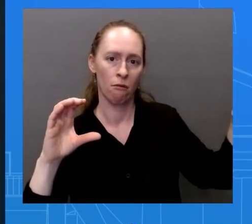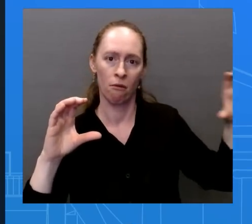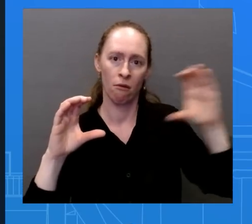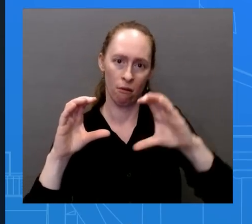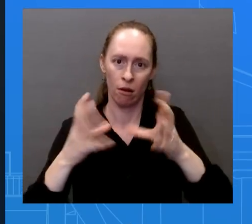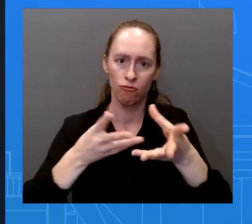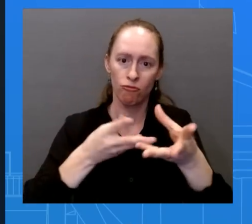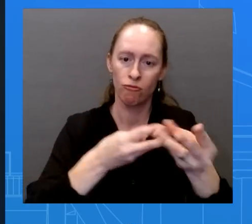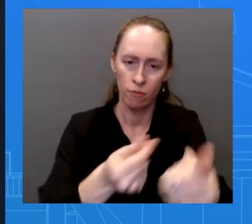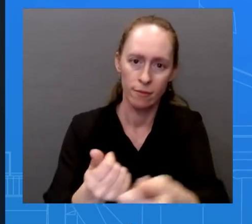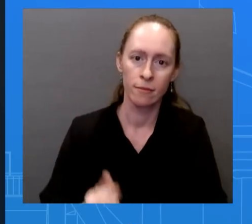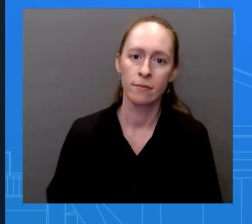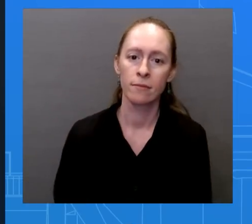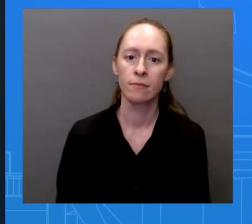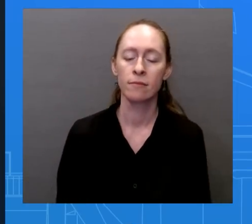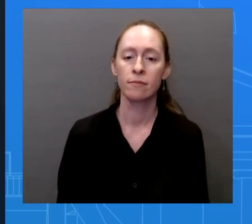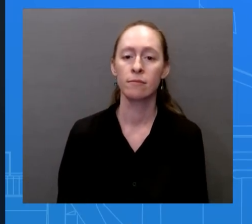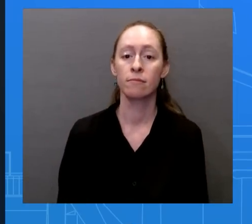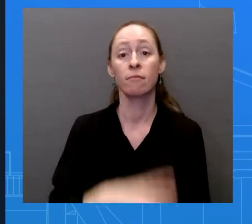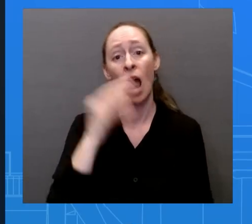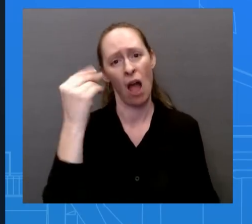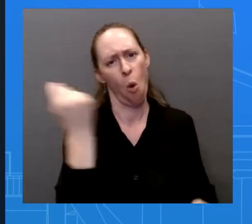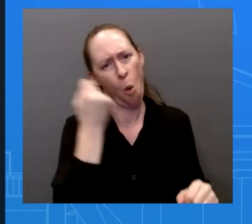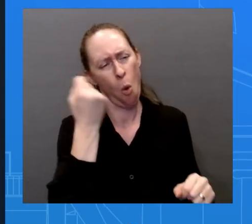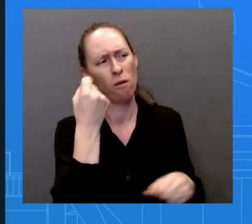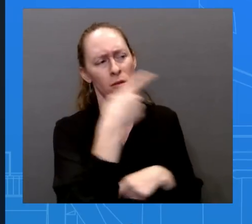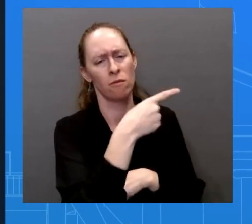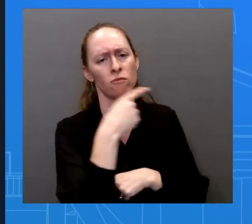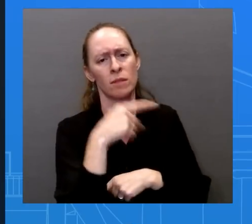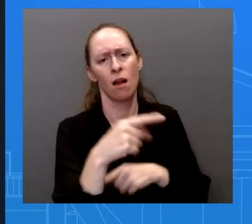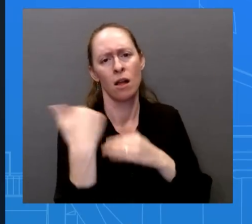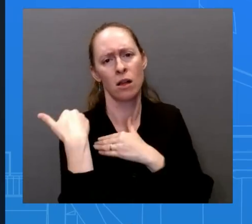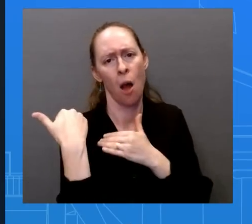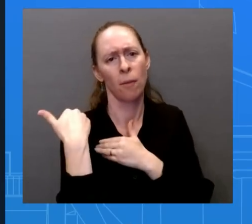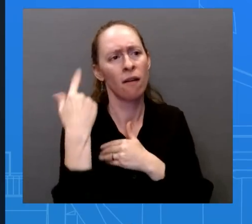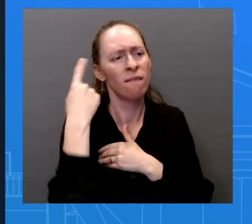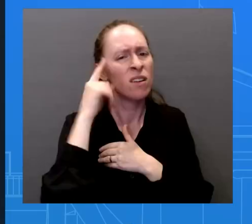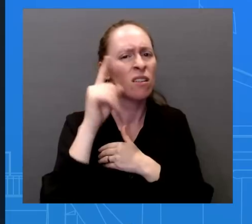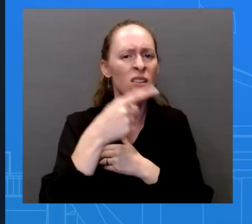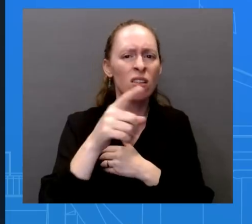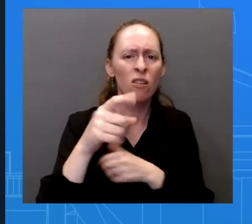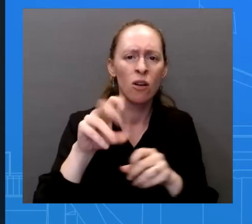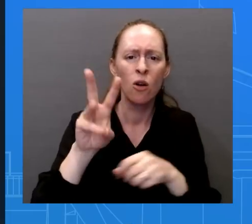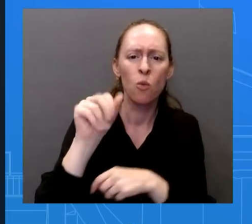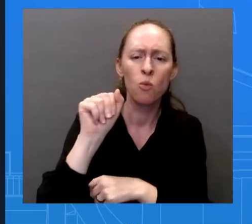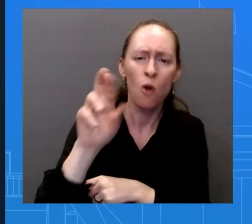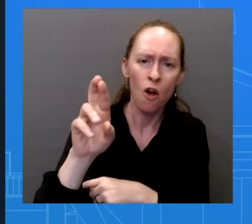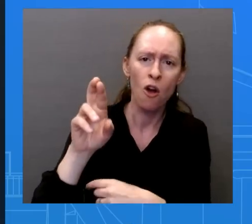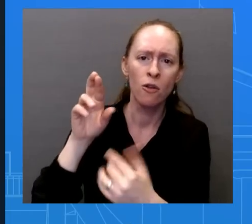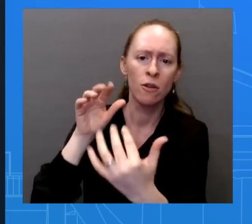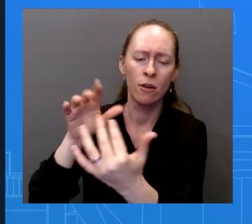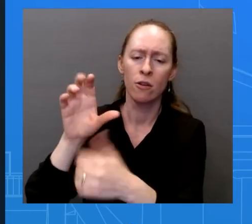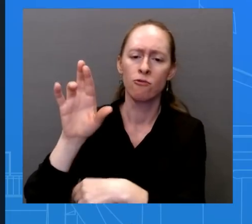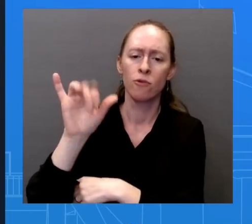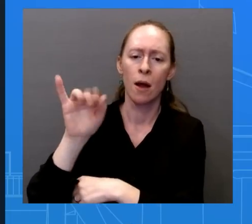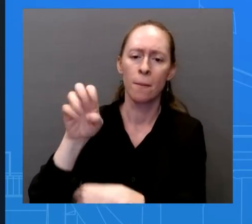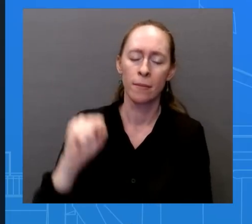But diplomacy requires -- it requires both sides engaging in good faith to de-escalate.